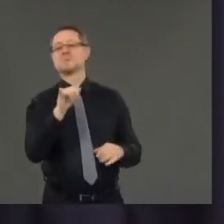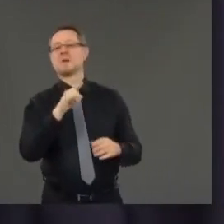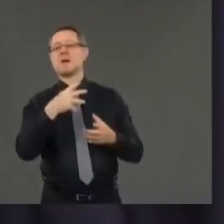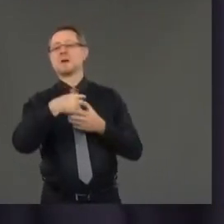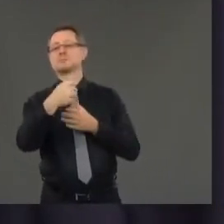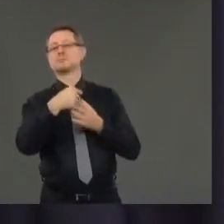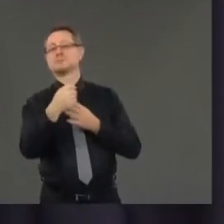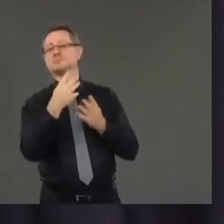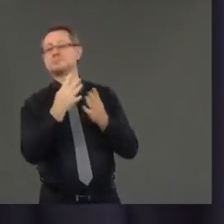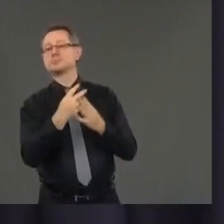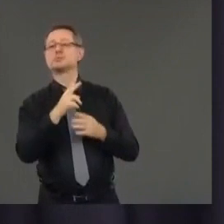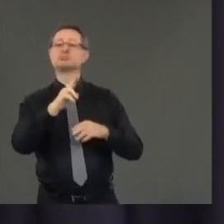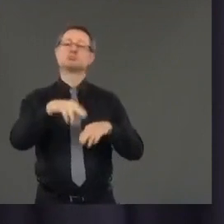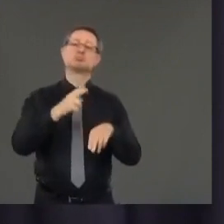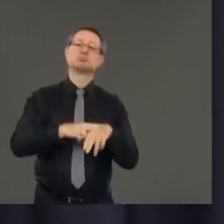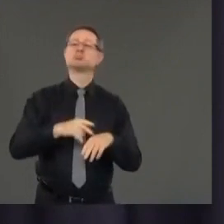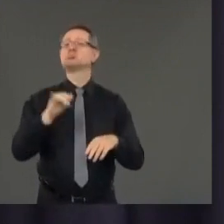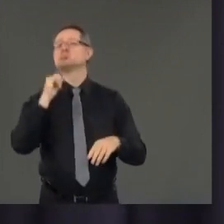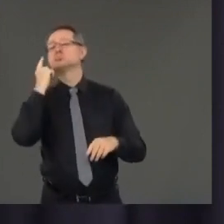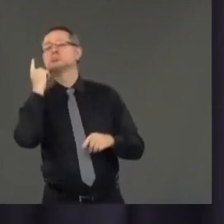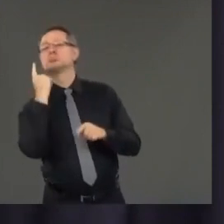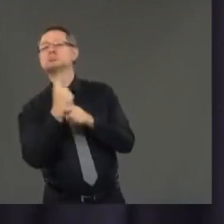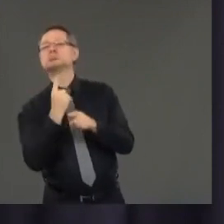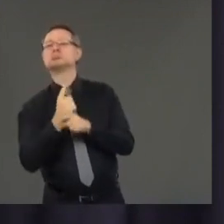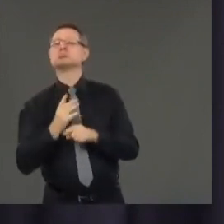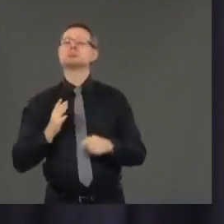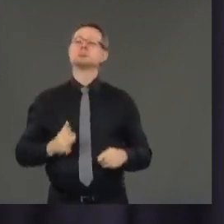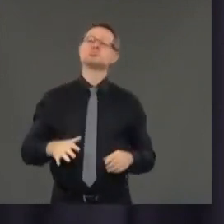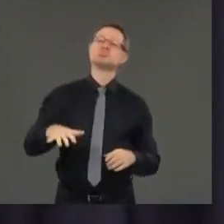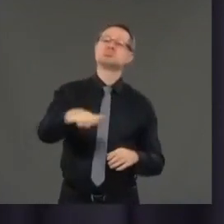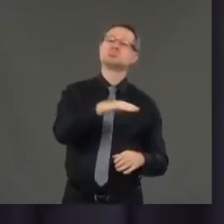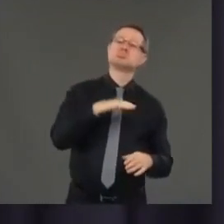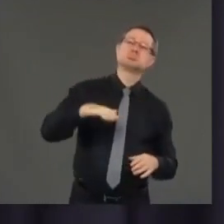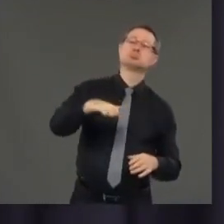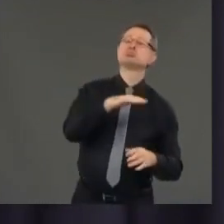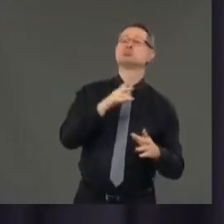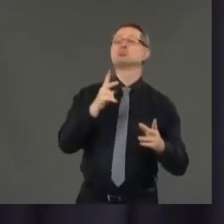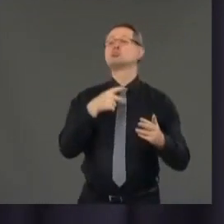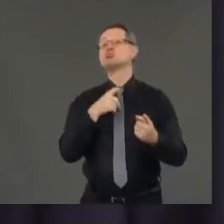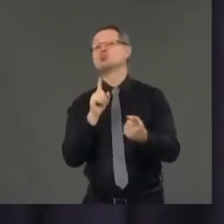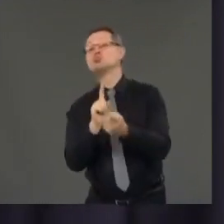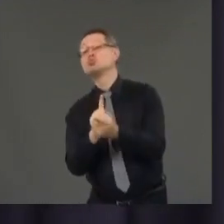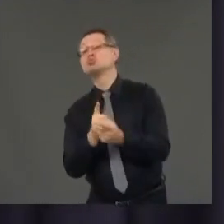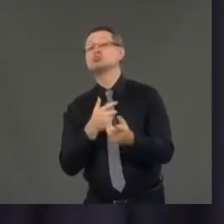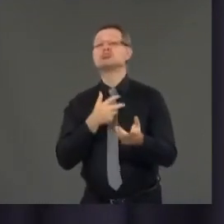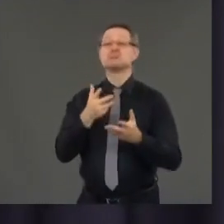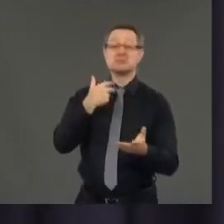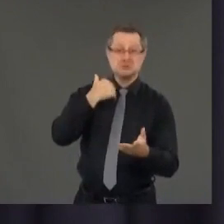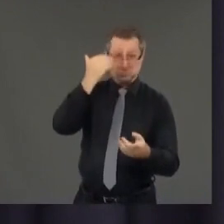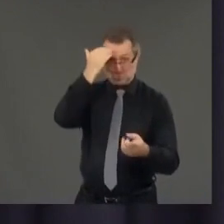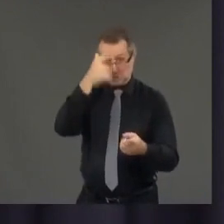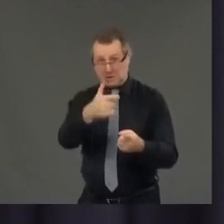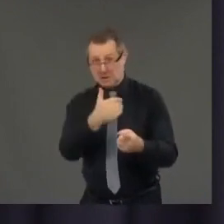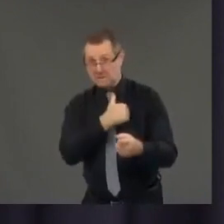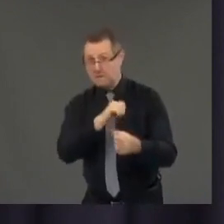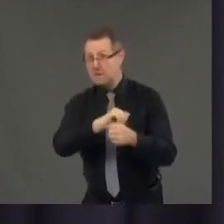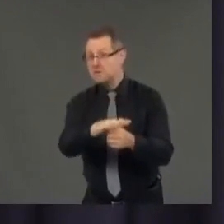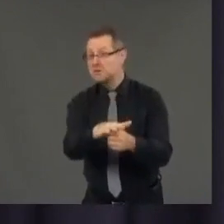ALL ALONG, WE TESTED PRISONERS BY THE SAME STANDARDS WE TESTED PEOPLE OUTSIDE OF PRISONS,